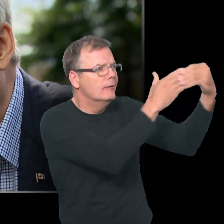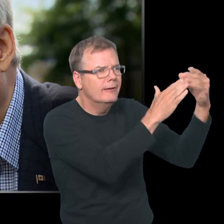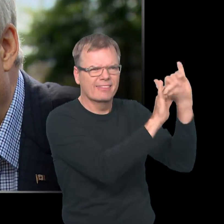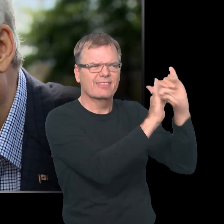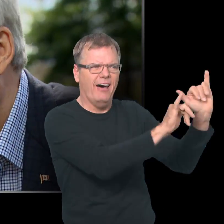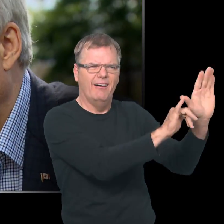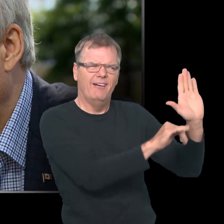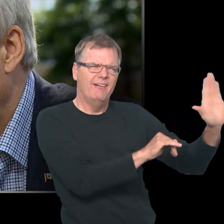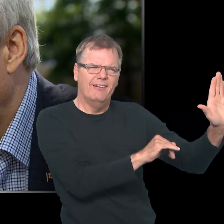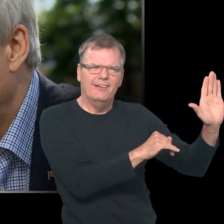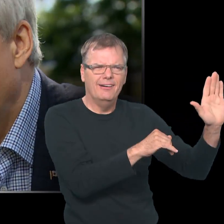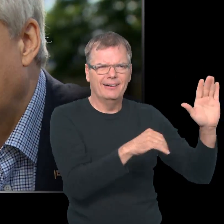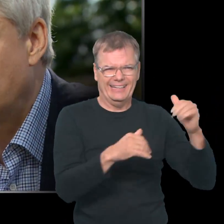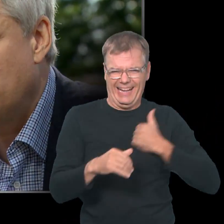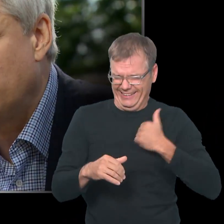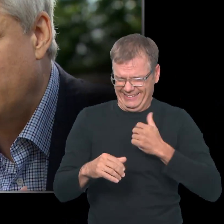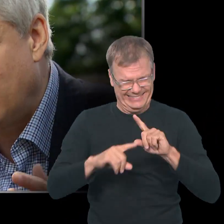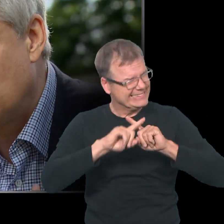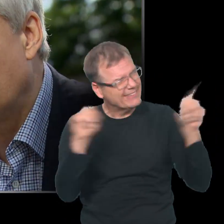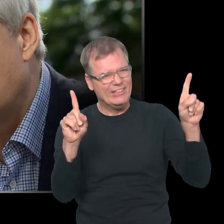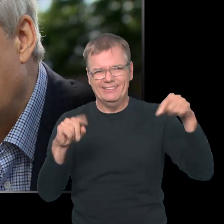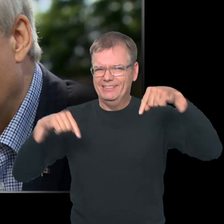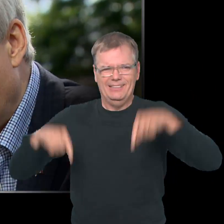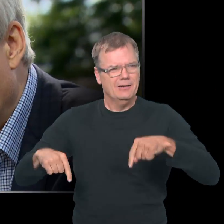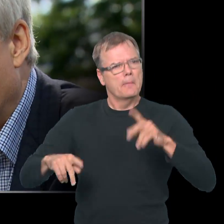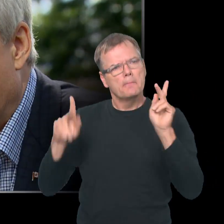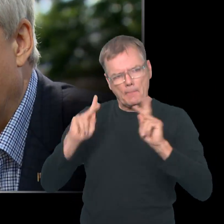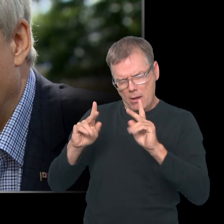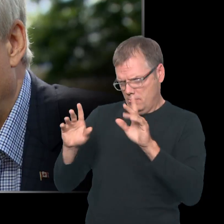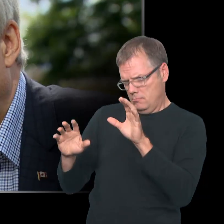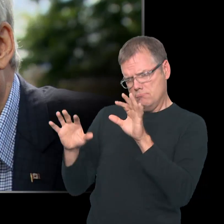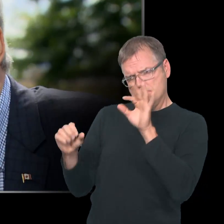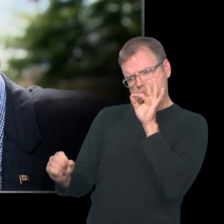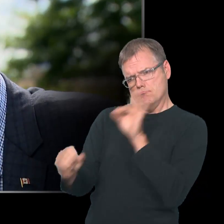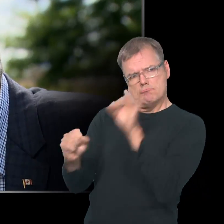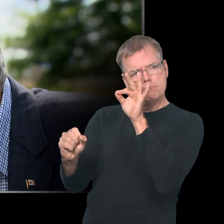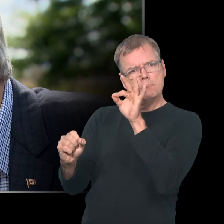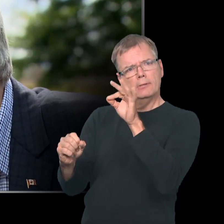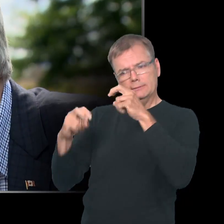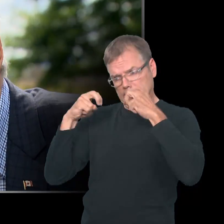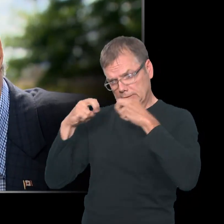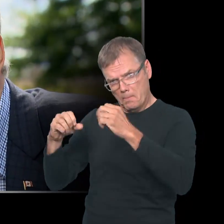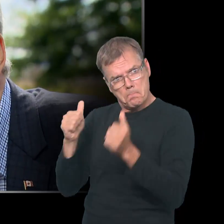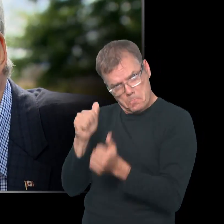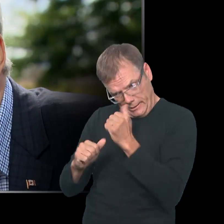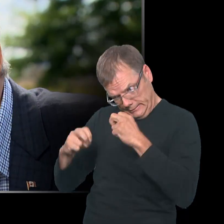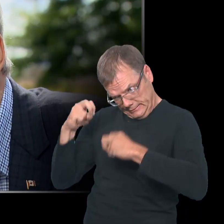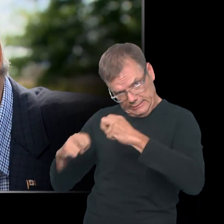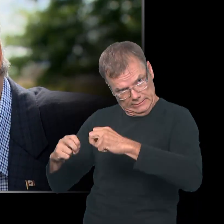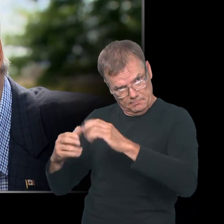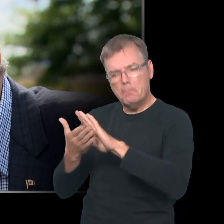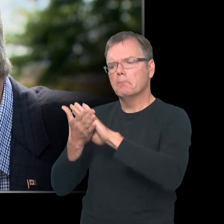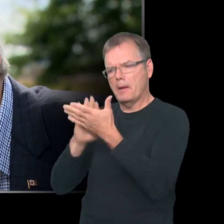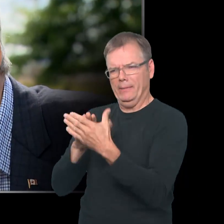who then, as in some countries, get together and decide who will govern. We ask people to make a choice of a government.